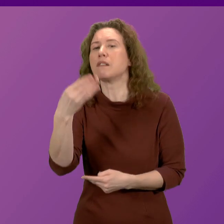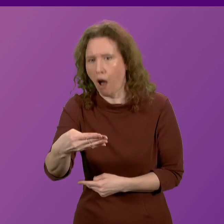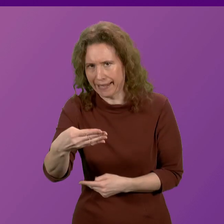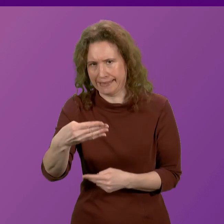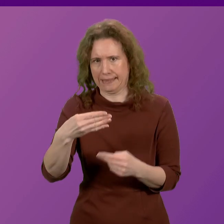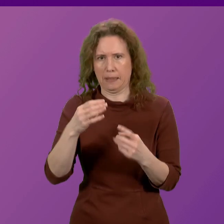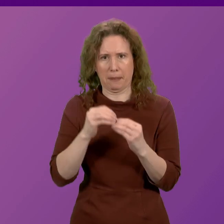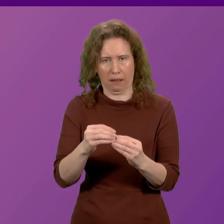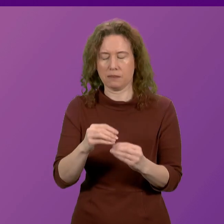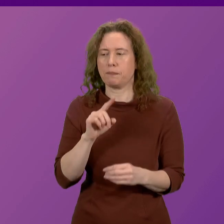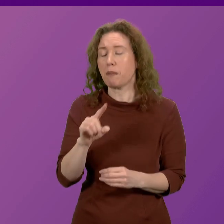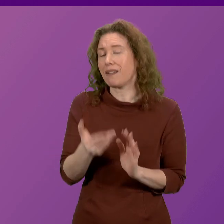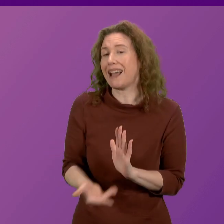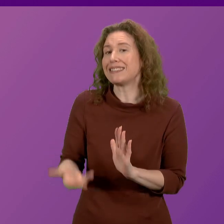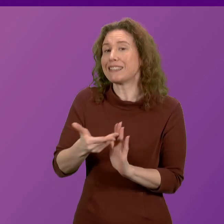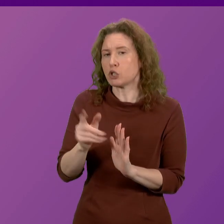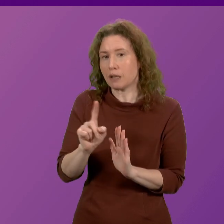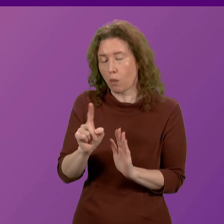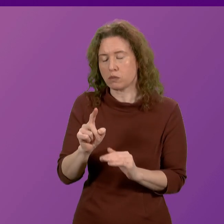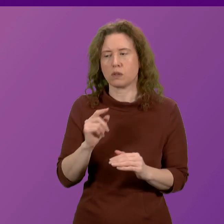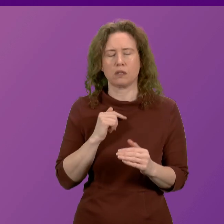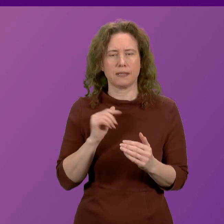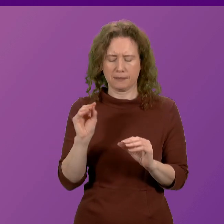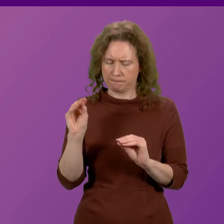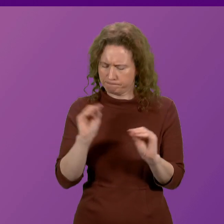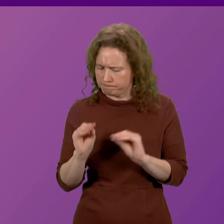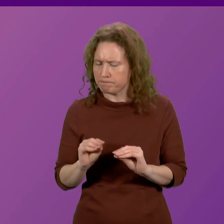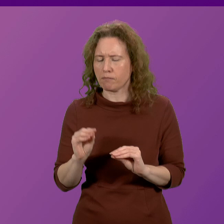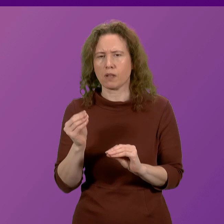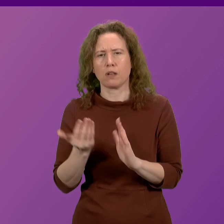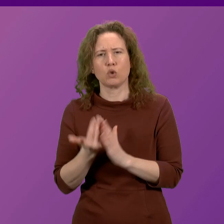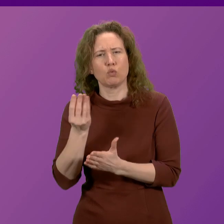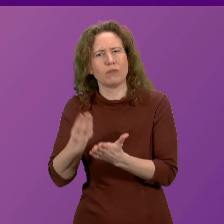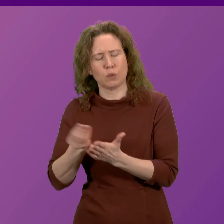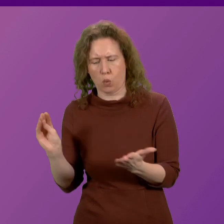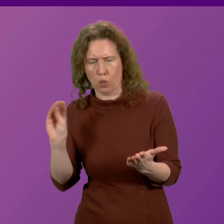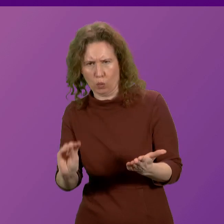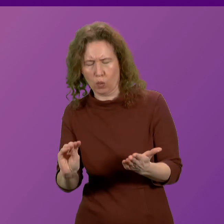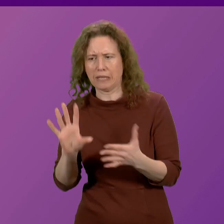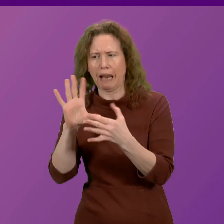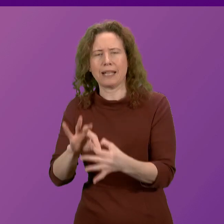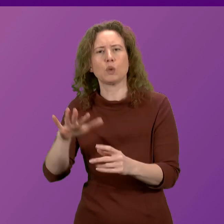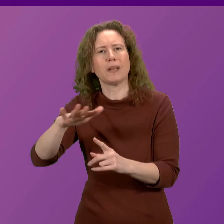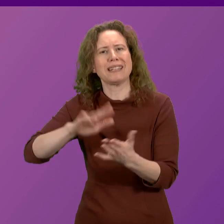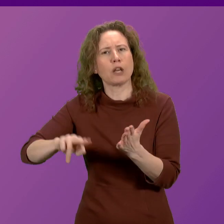In addition, resources have been introduced into the budget for the nature restoration fund. We